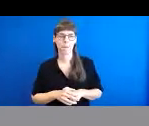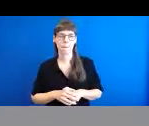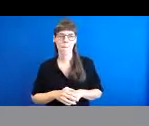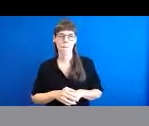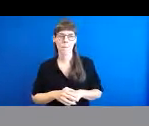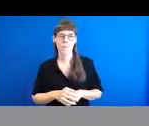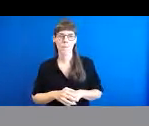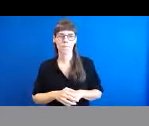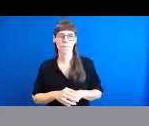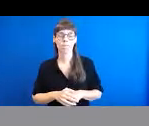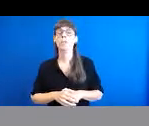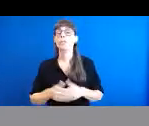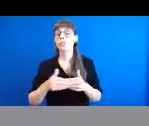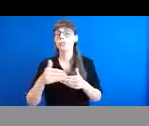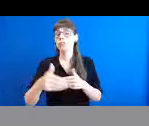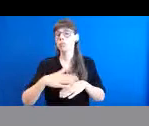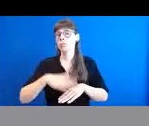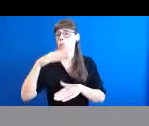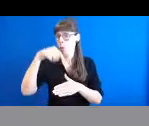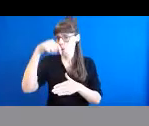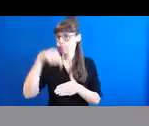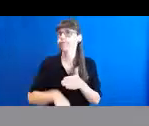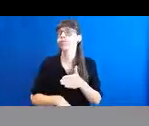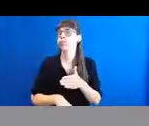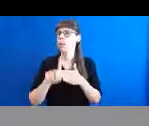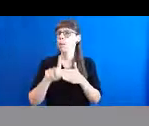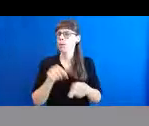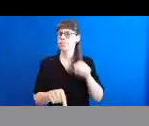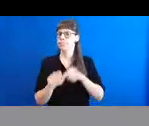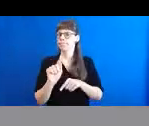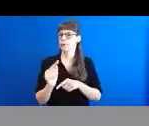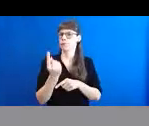You can see the cover page now here on the slide